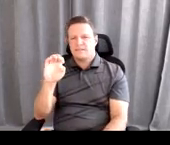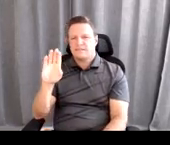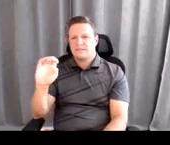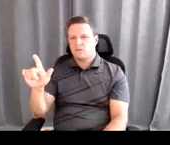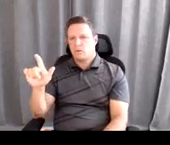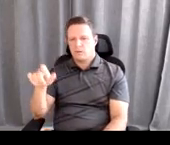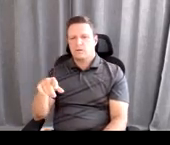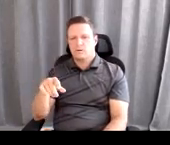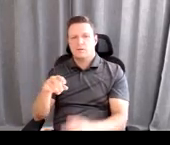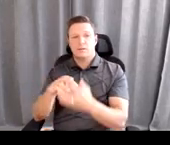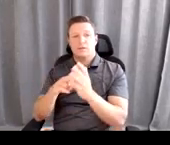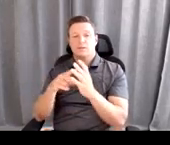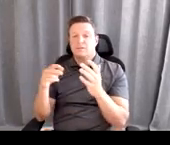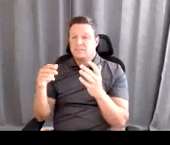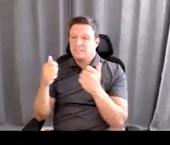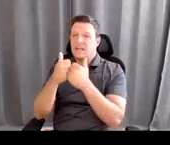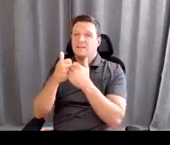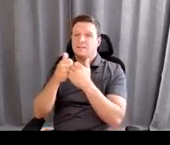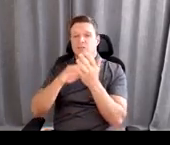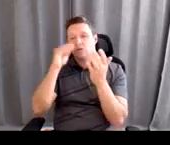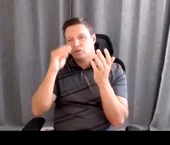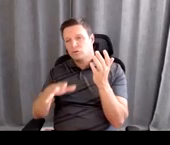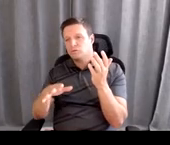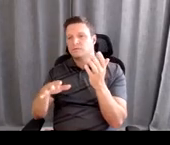the students and faculty to actually focus on